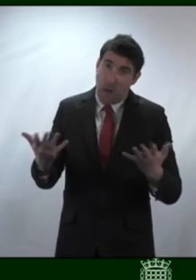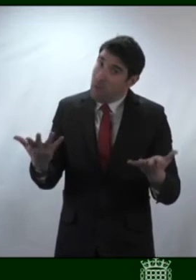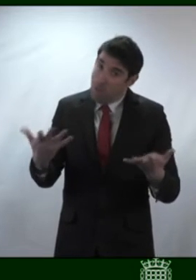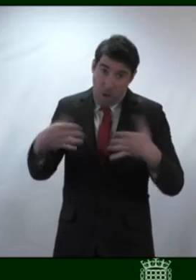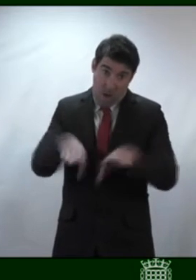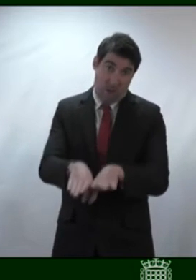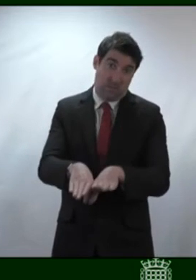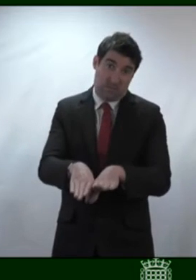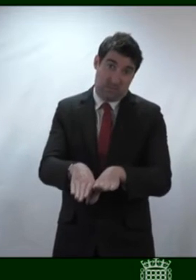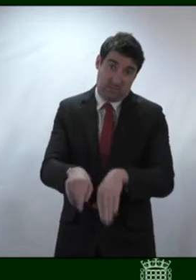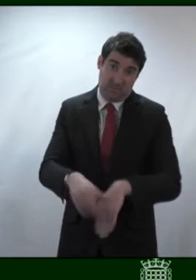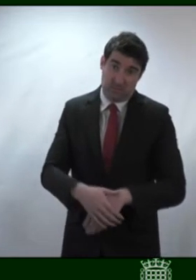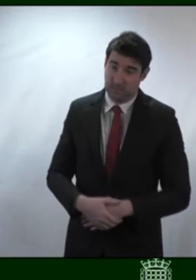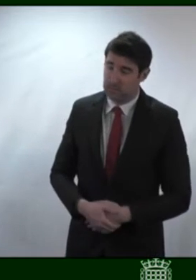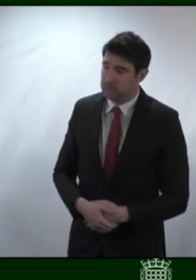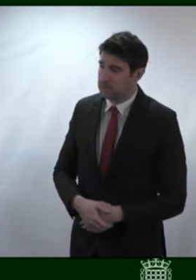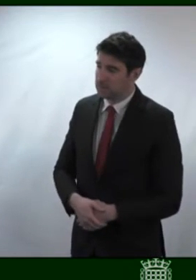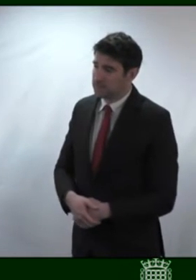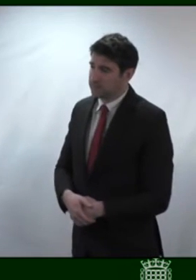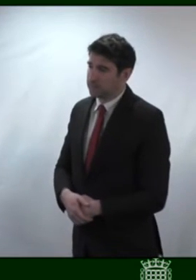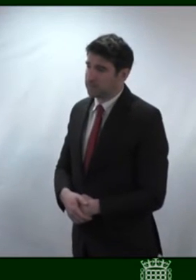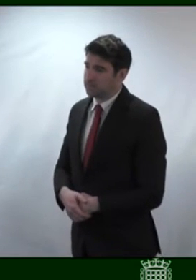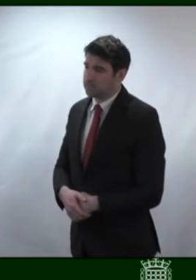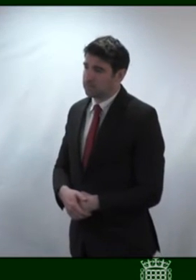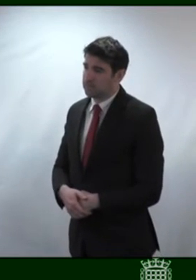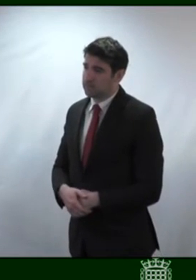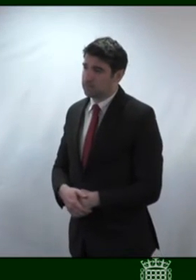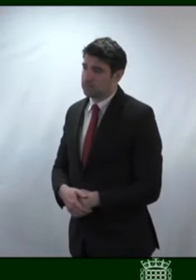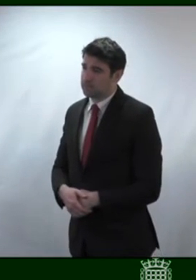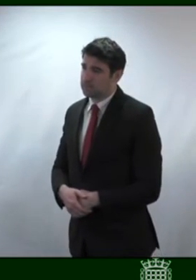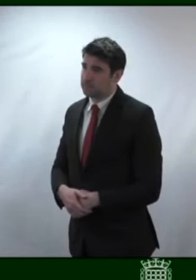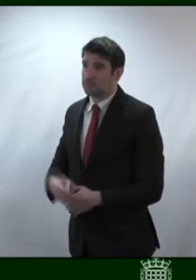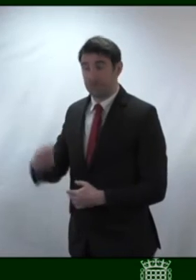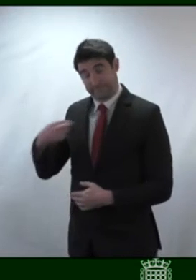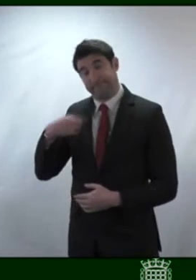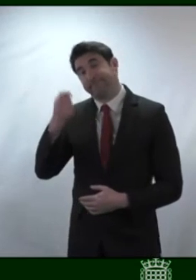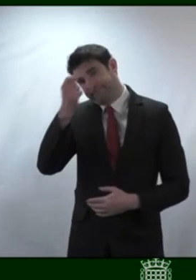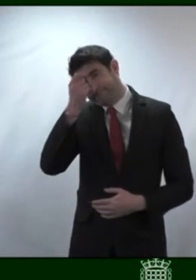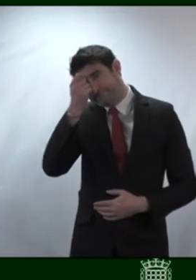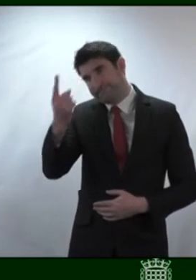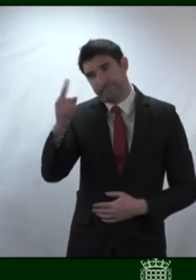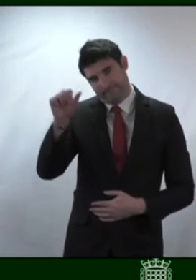The hon. Member is quite right to raise the problem in the hospitality sector. We are